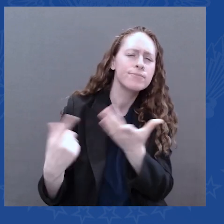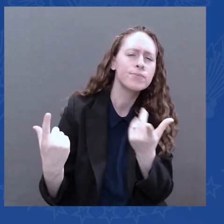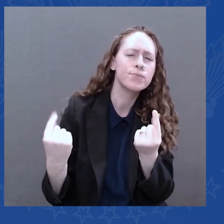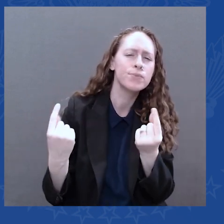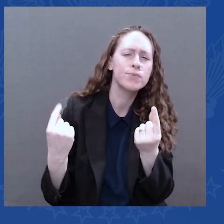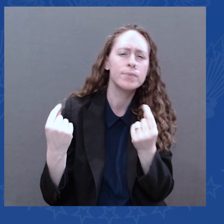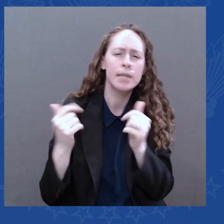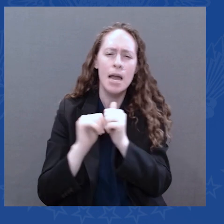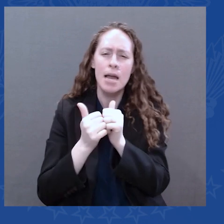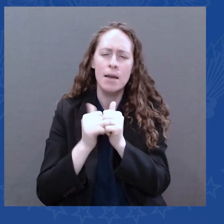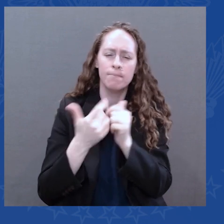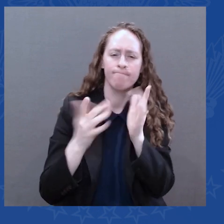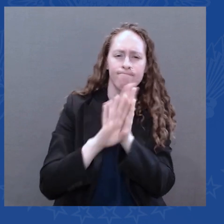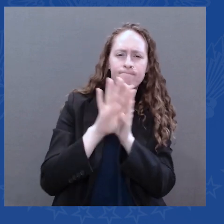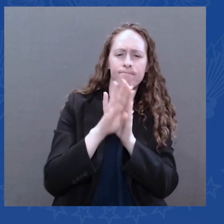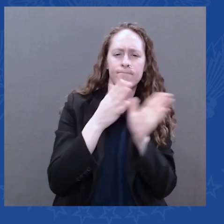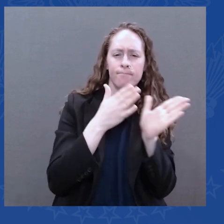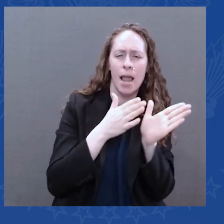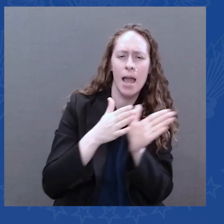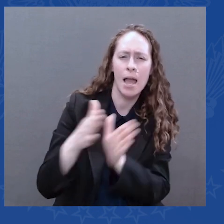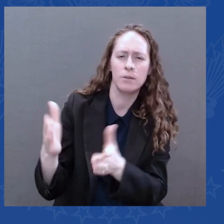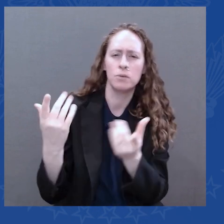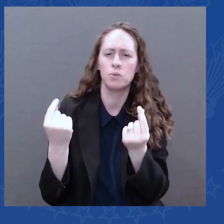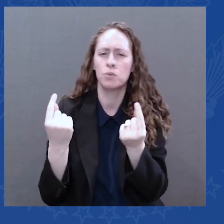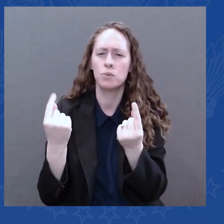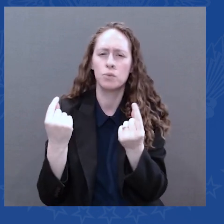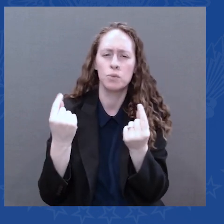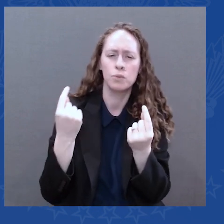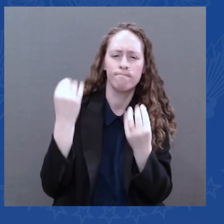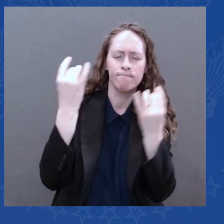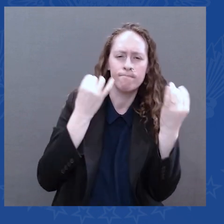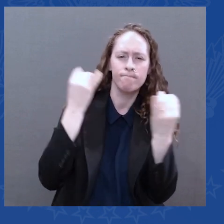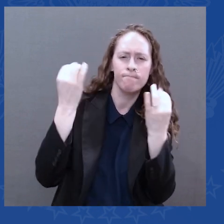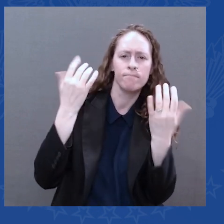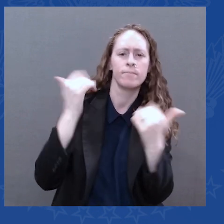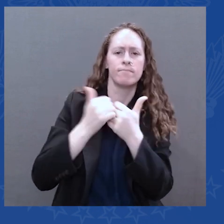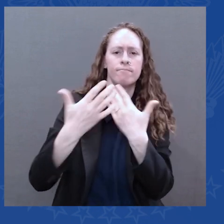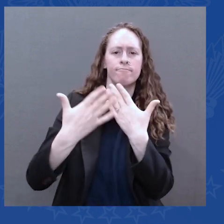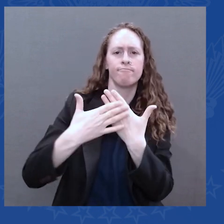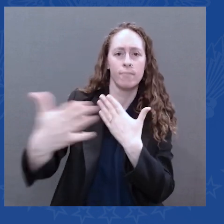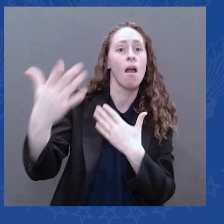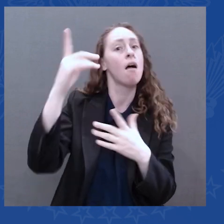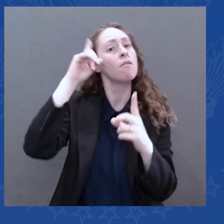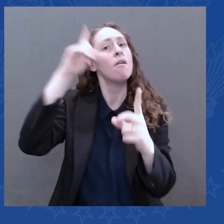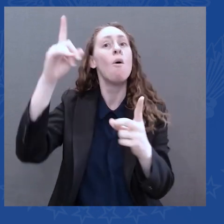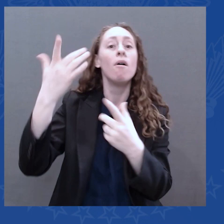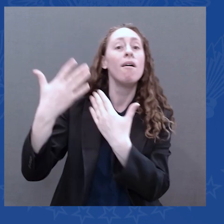toward a secure clean energy future. This initiative focuses on two core issues: